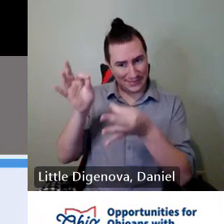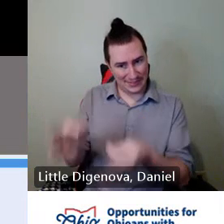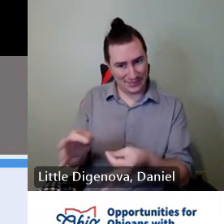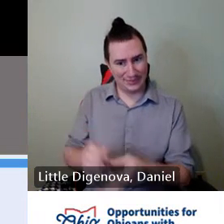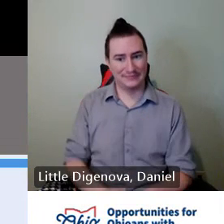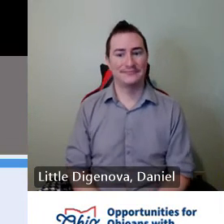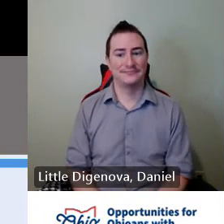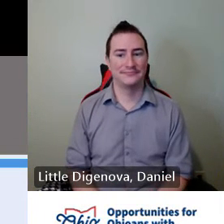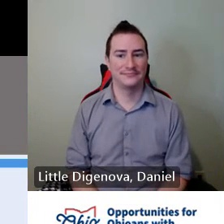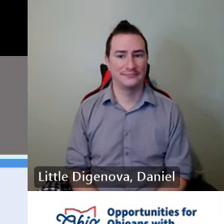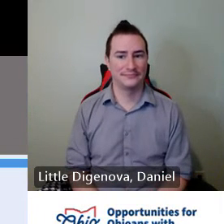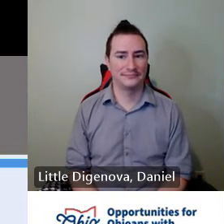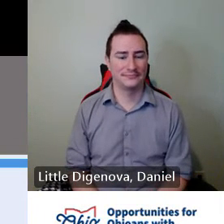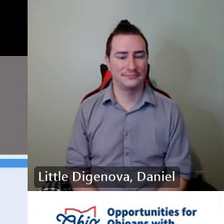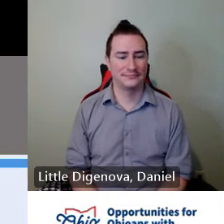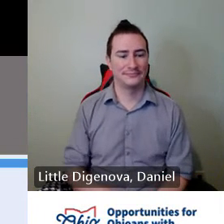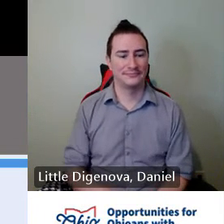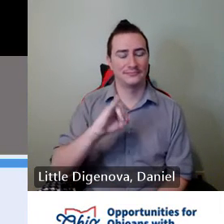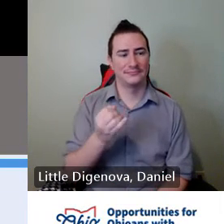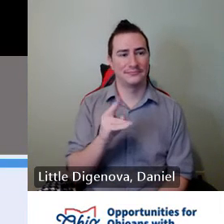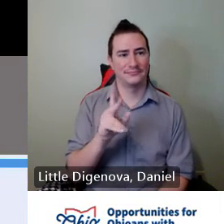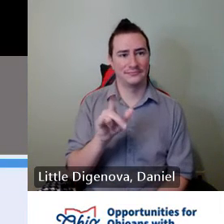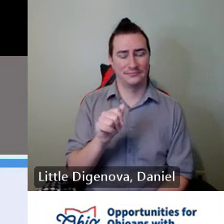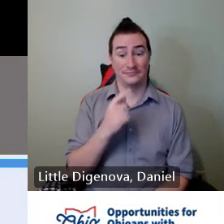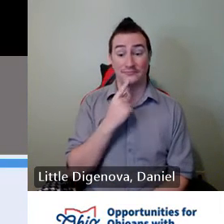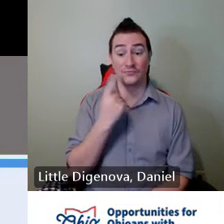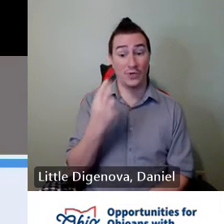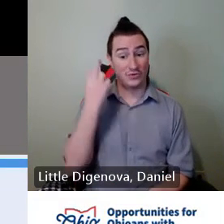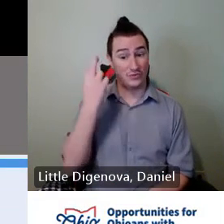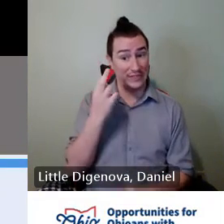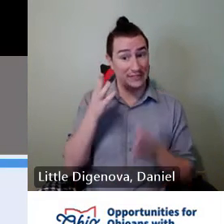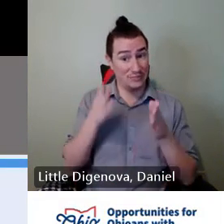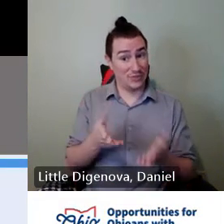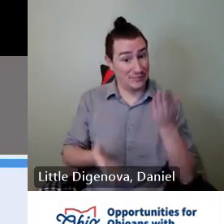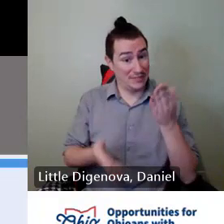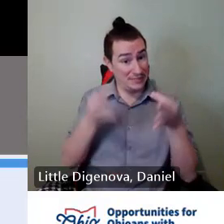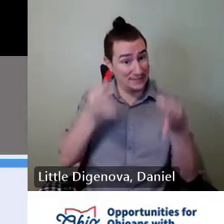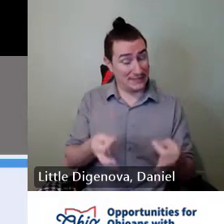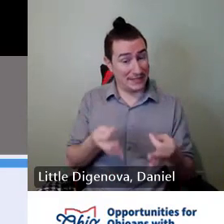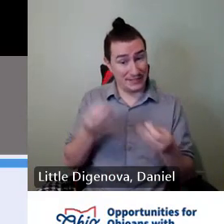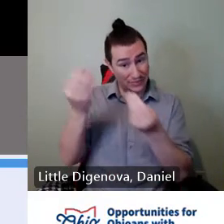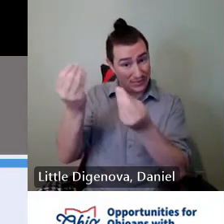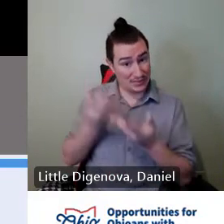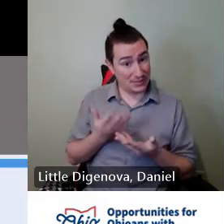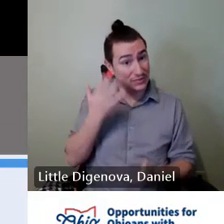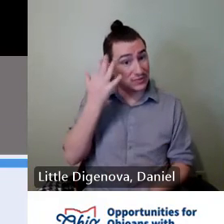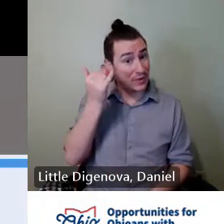Julia: One reason an employee may choose to disclose is to request a reasonable accommodation. When an accommodation is needed,